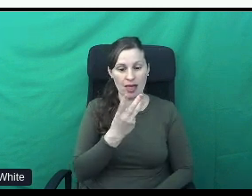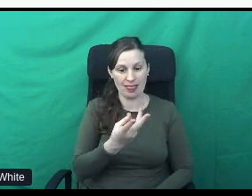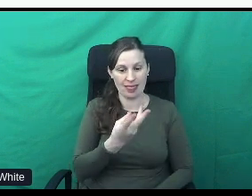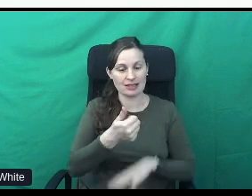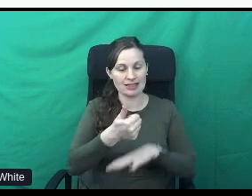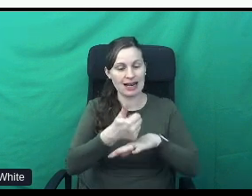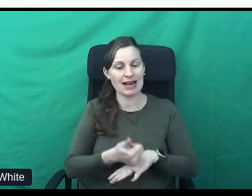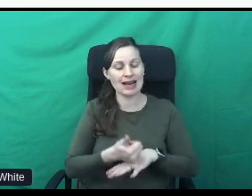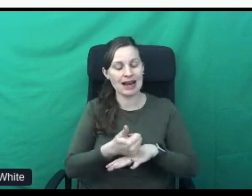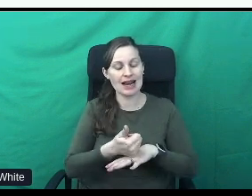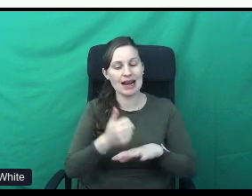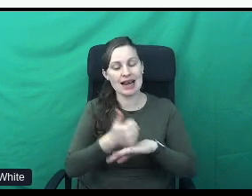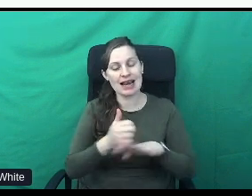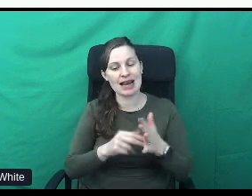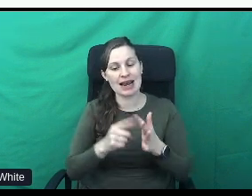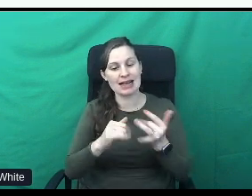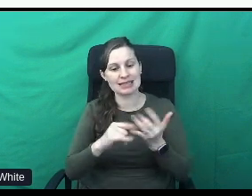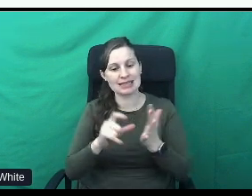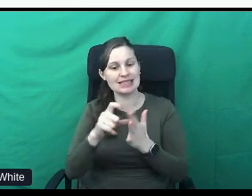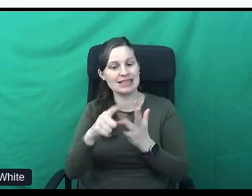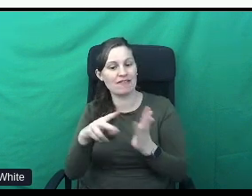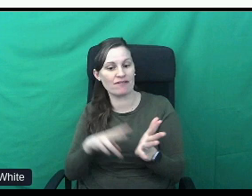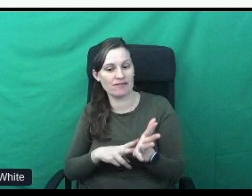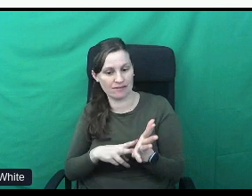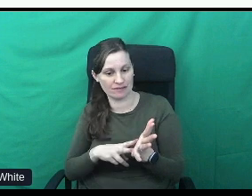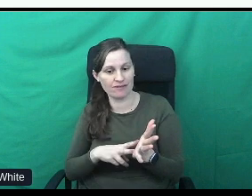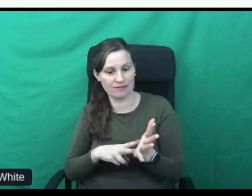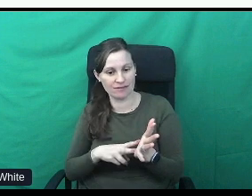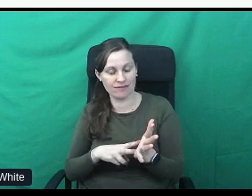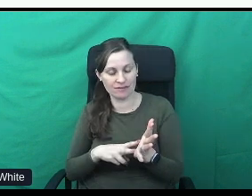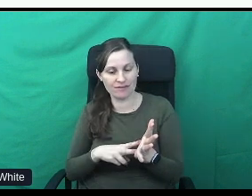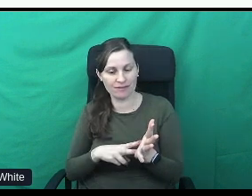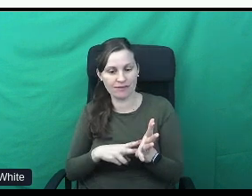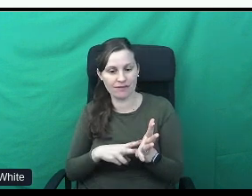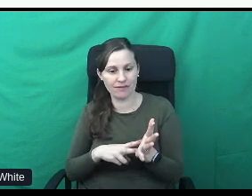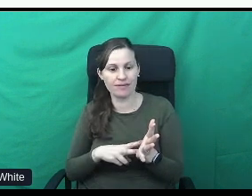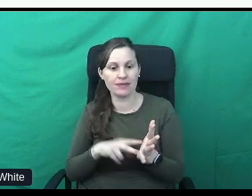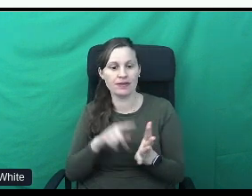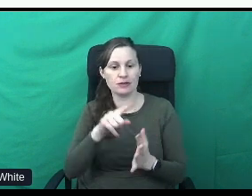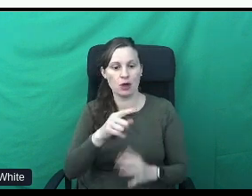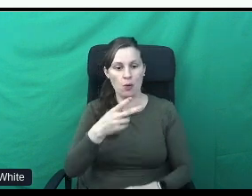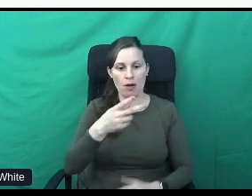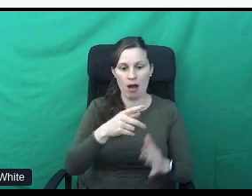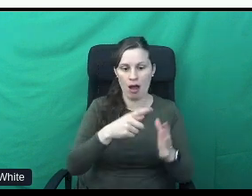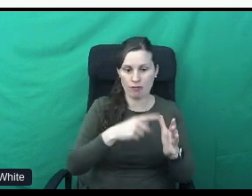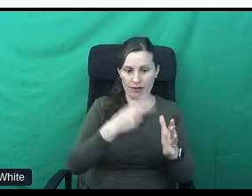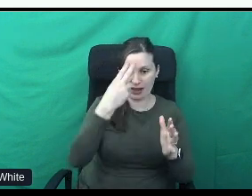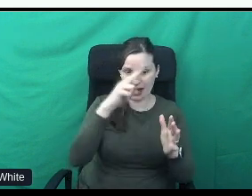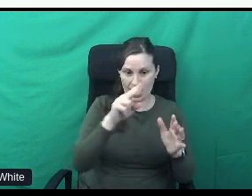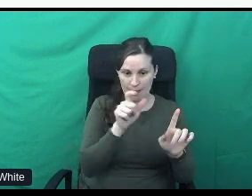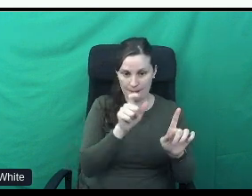So on the outside, we've got the aria-label which has the name in it. In the middle we've got the roe = "button".